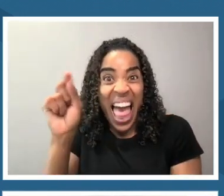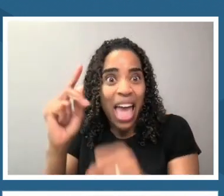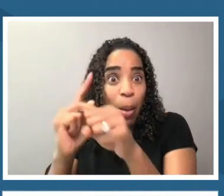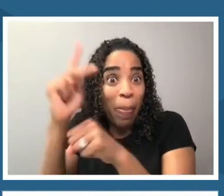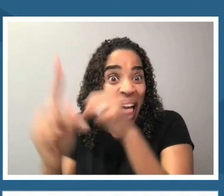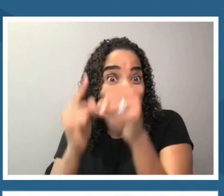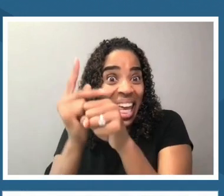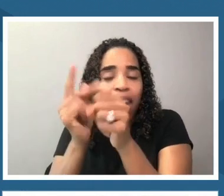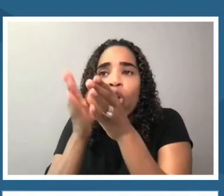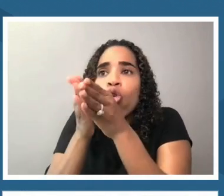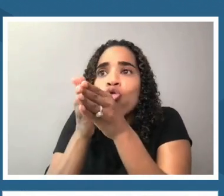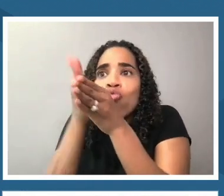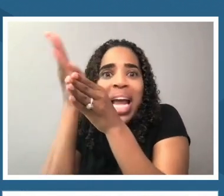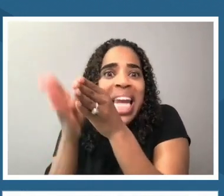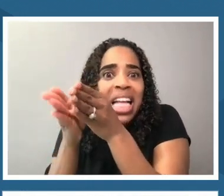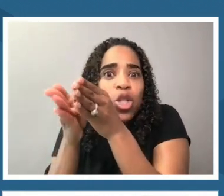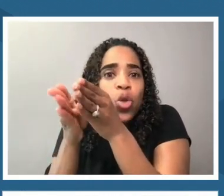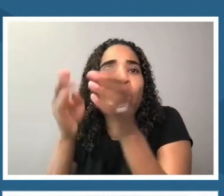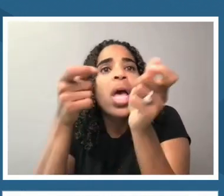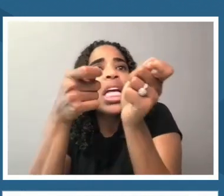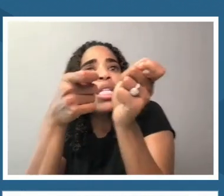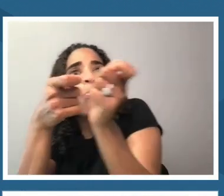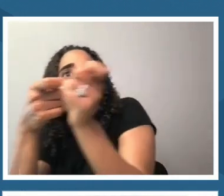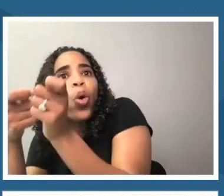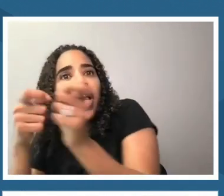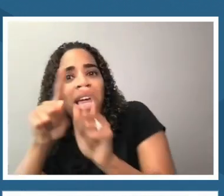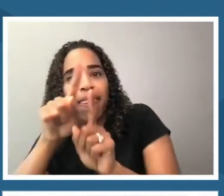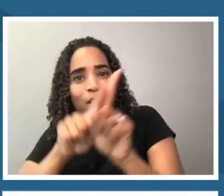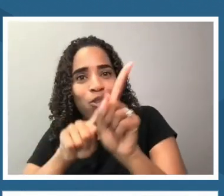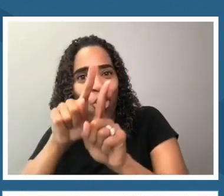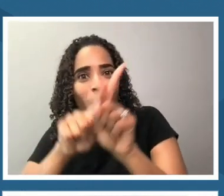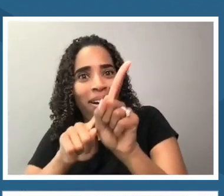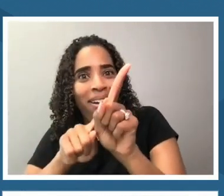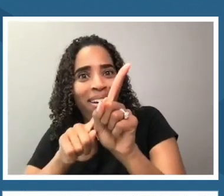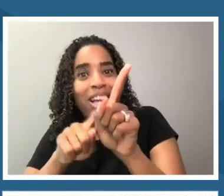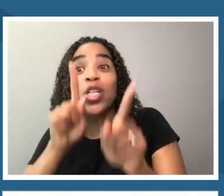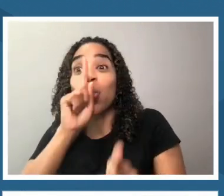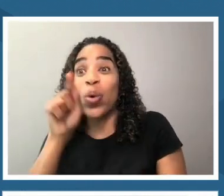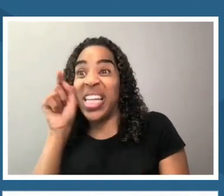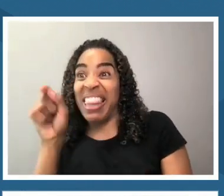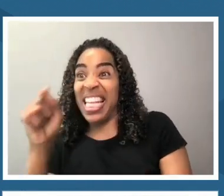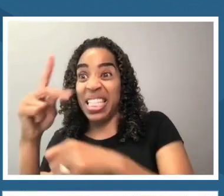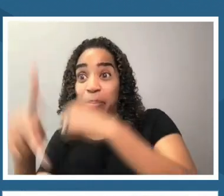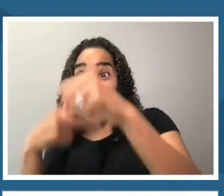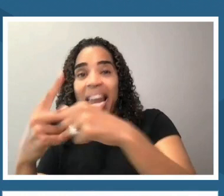that is pulling the star so the gravity of the planet is pulling the star a